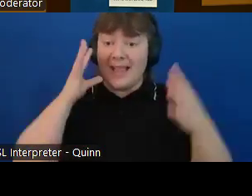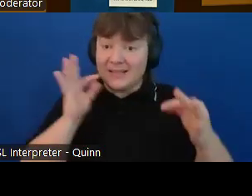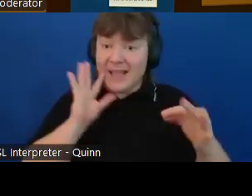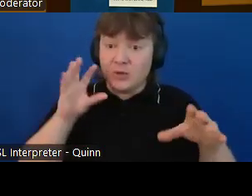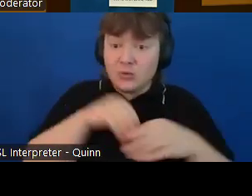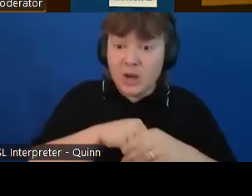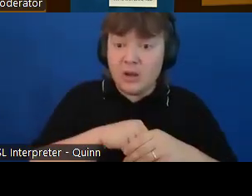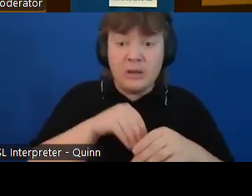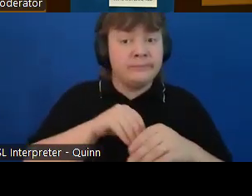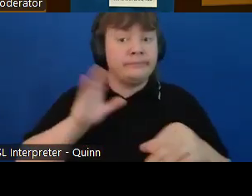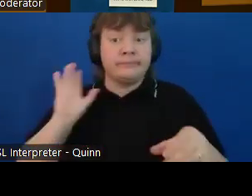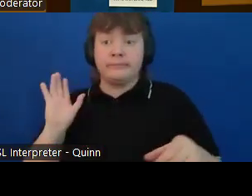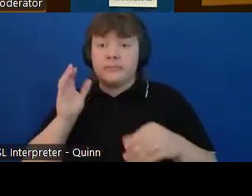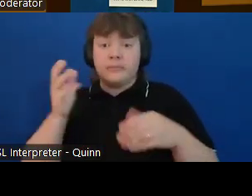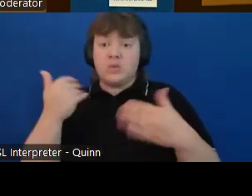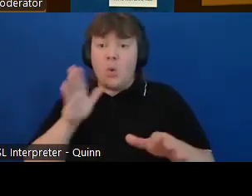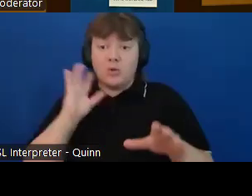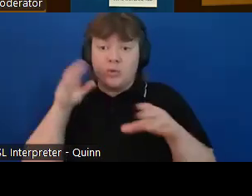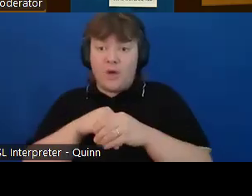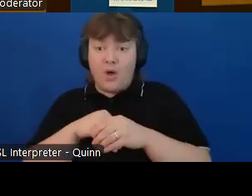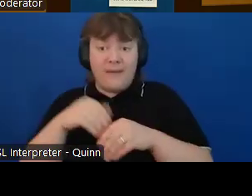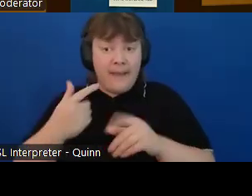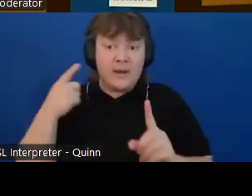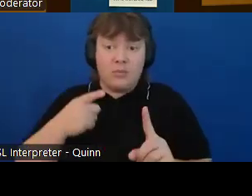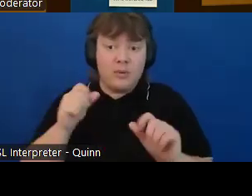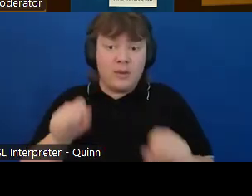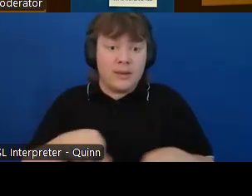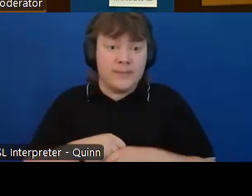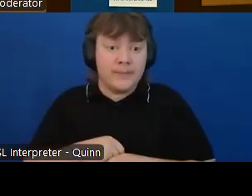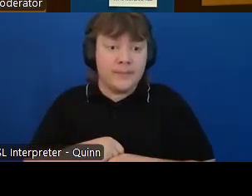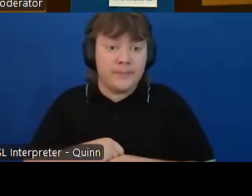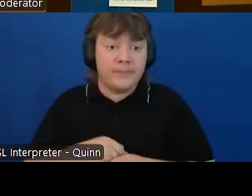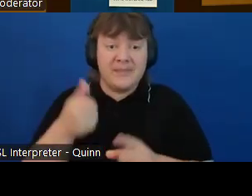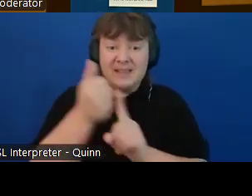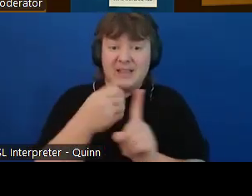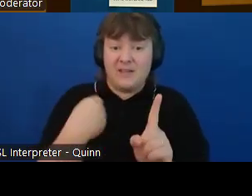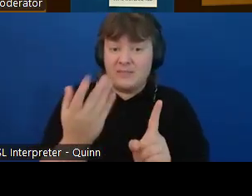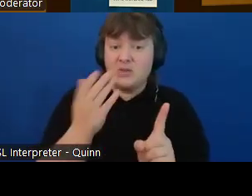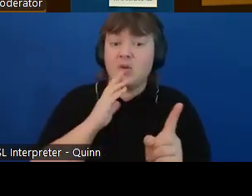at any point along the way. Self-administration of the May prescription ordinarily will occur